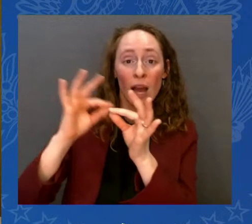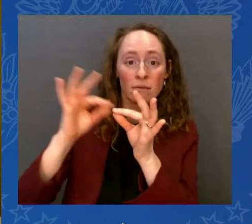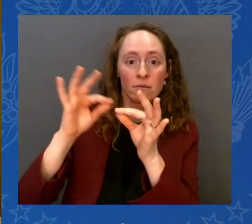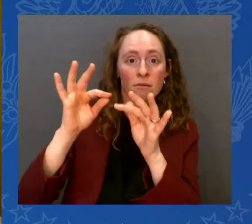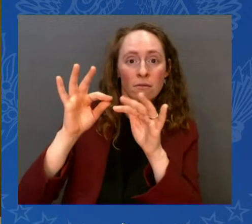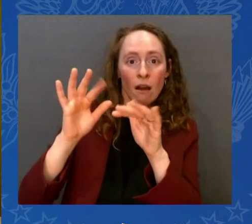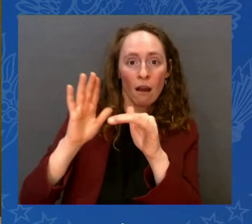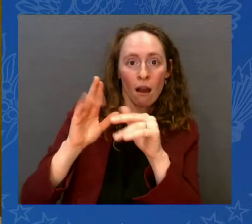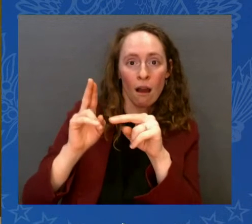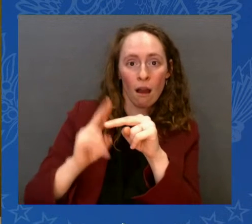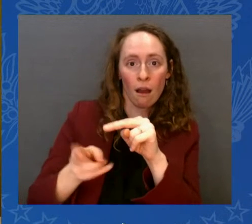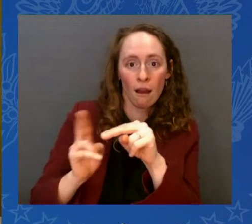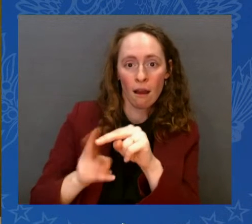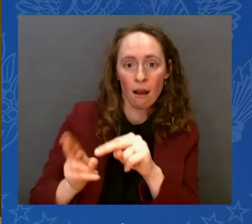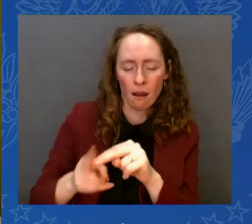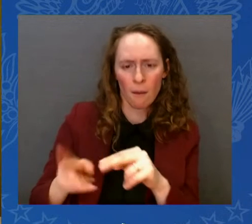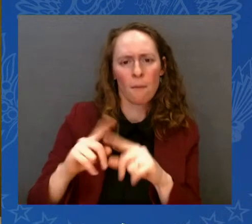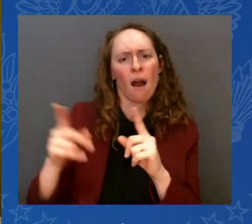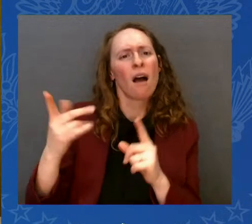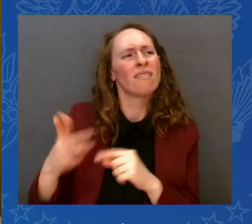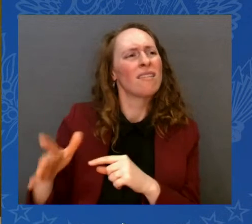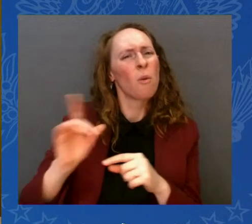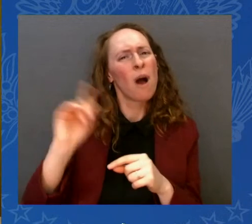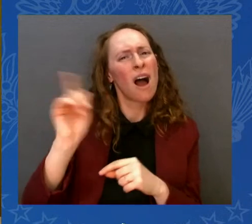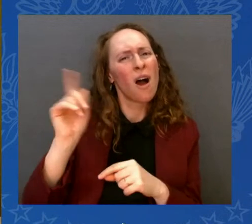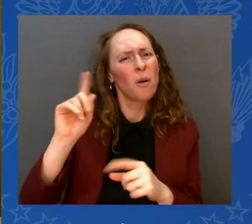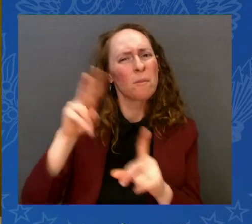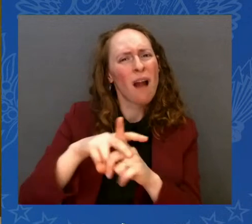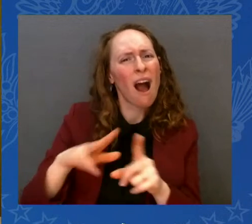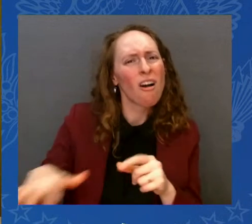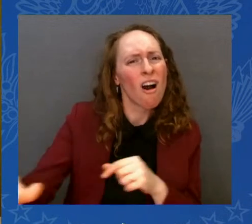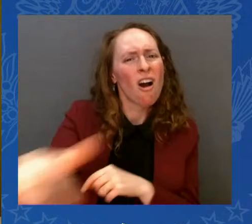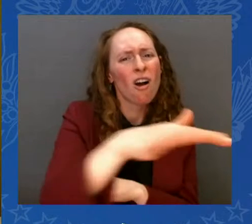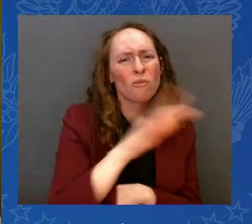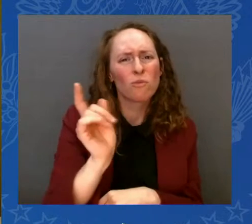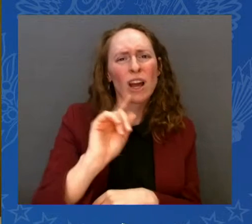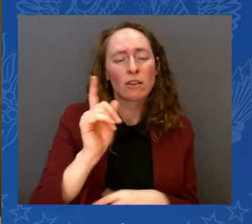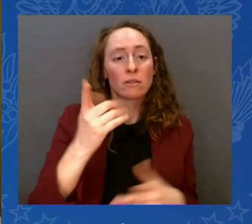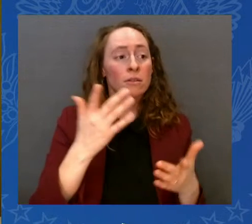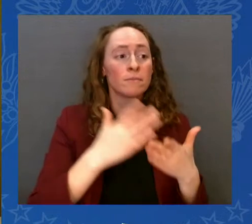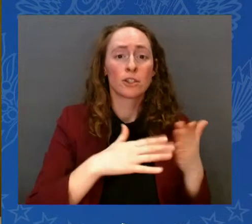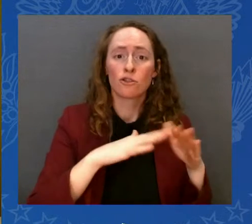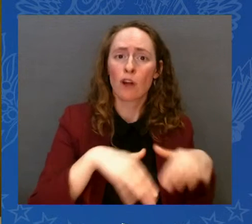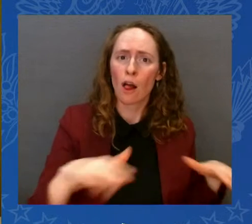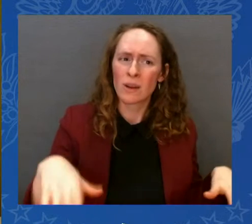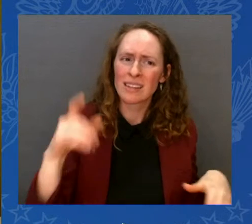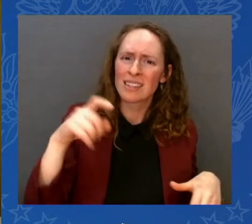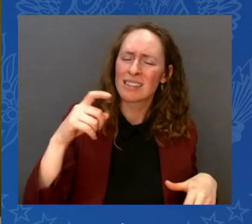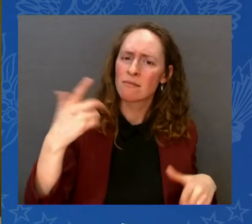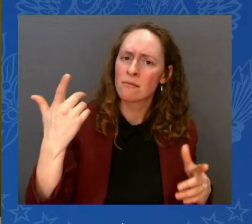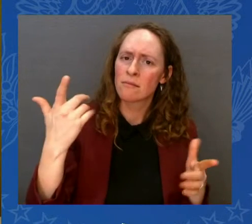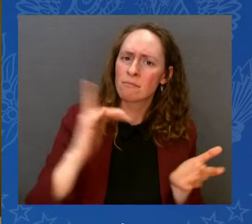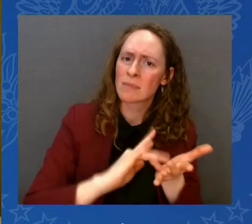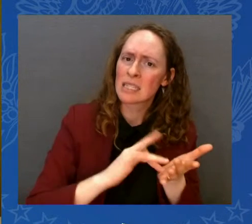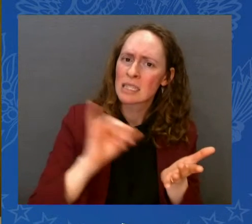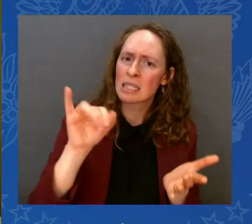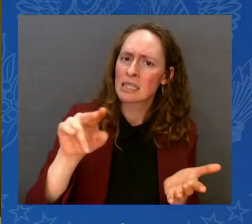need insulin and are young kids, why should they pay 400, 500 bucks a month when now seniors